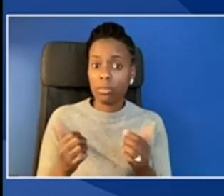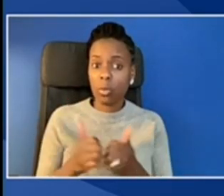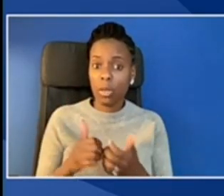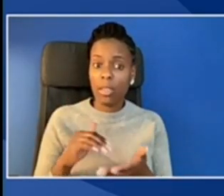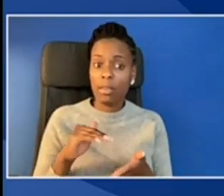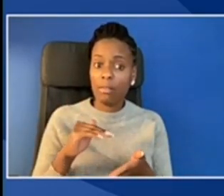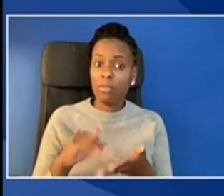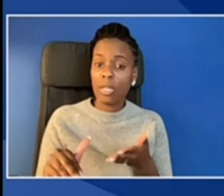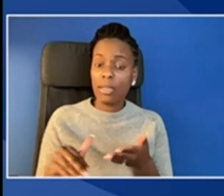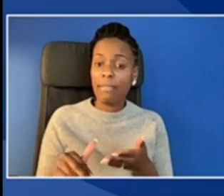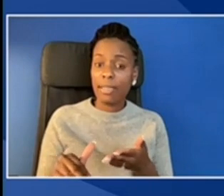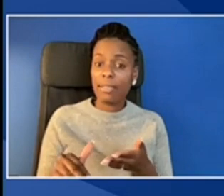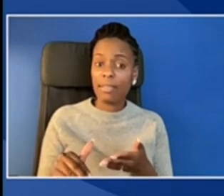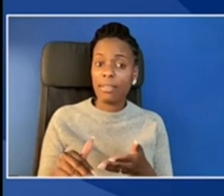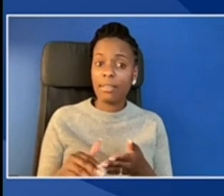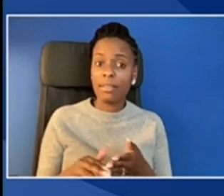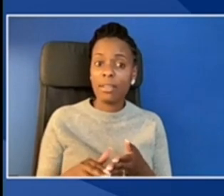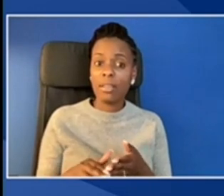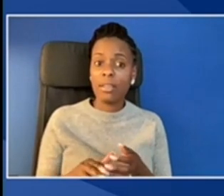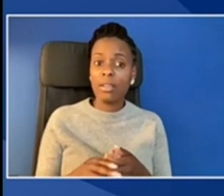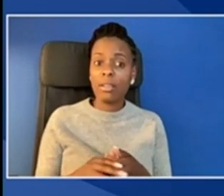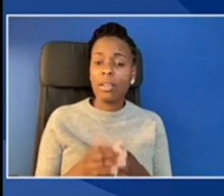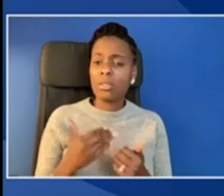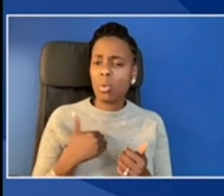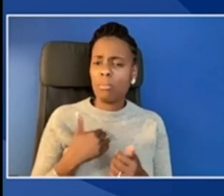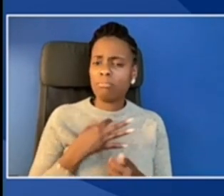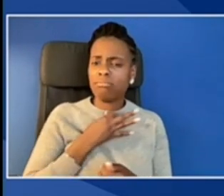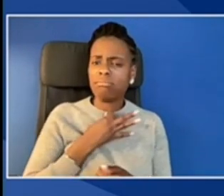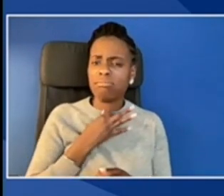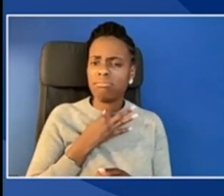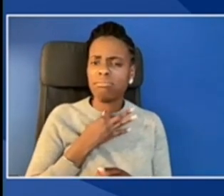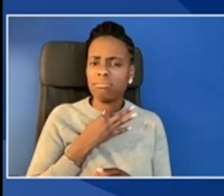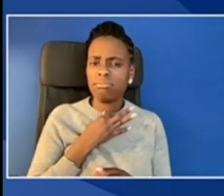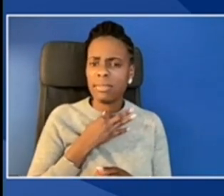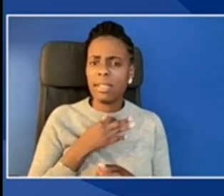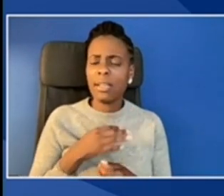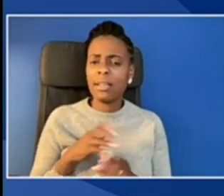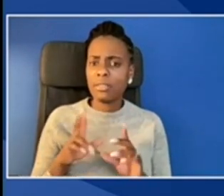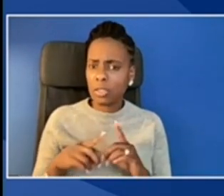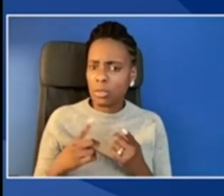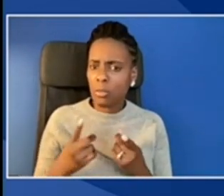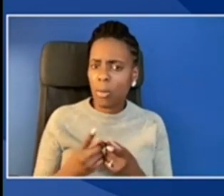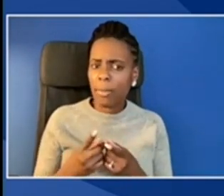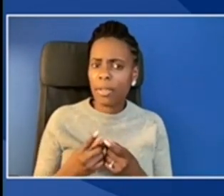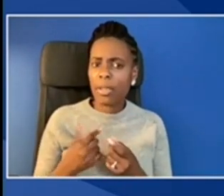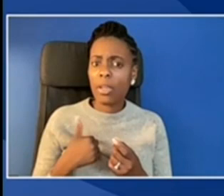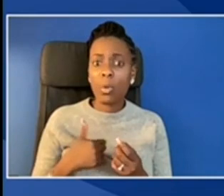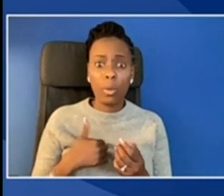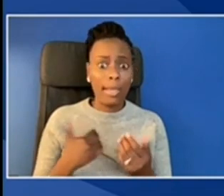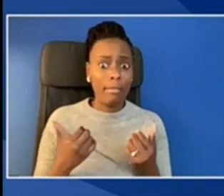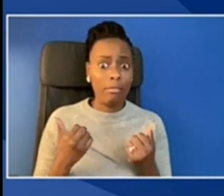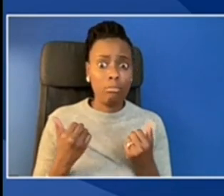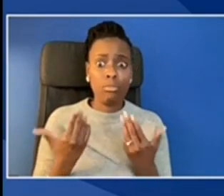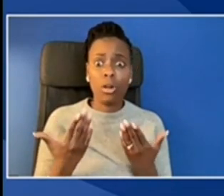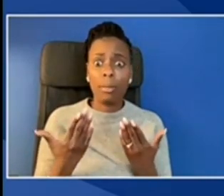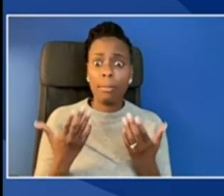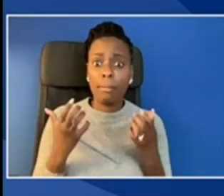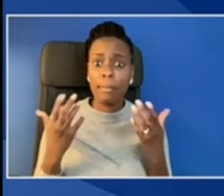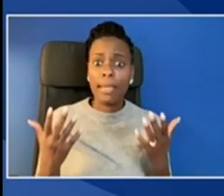funding. So my question, I guess, is really back to the Department. We brought a lot of ideas up today. We recognize that they are going to be